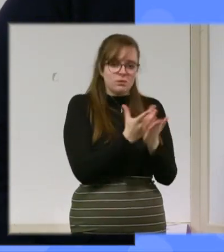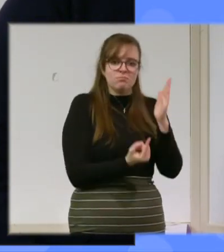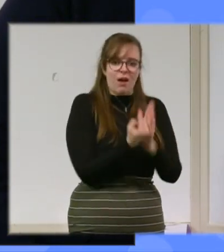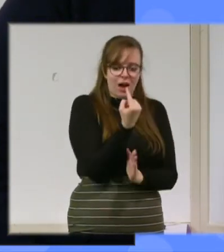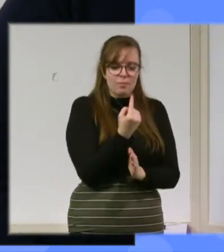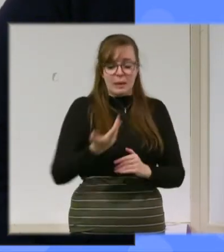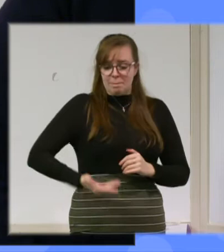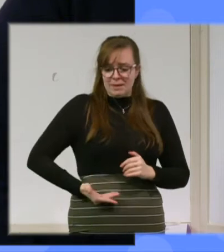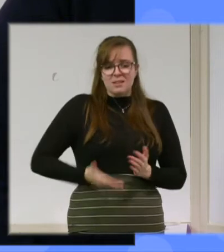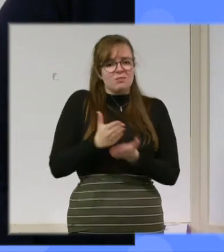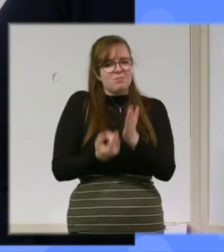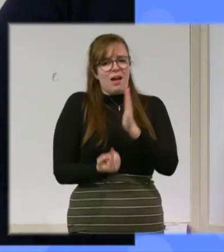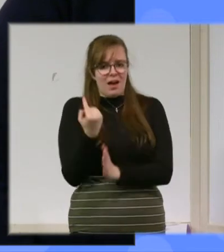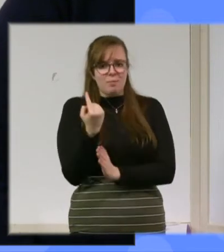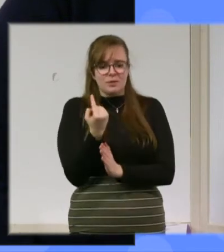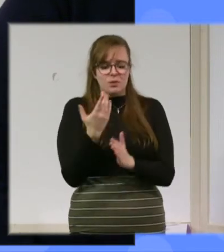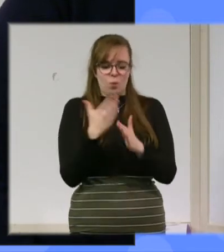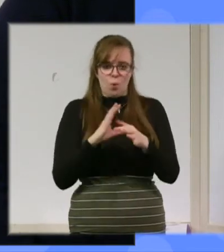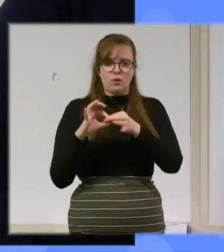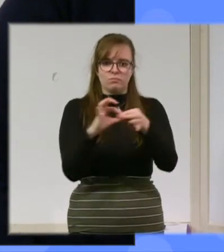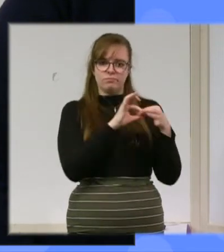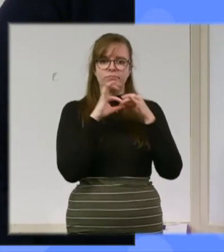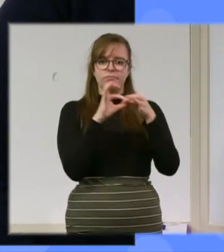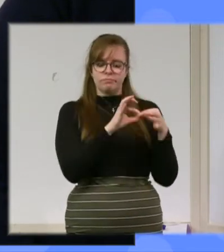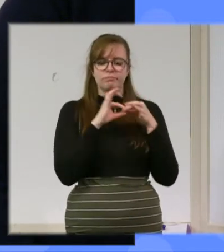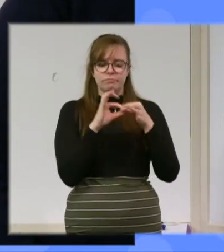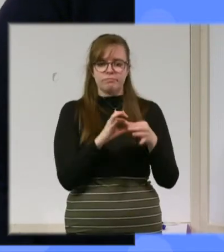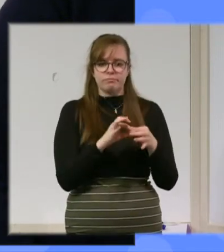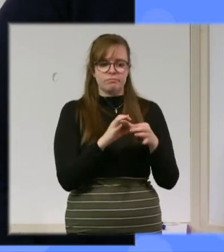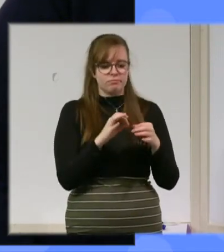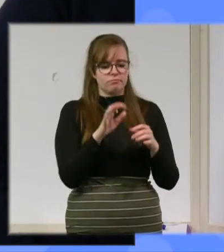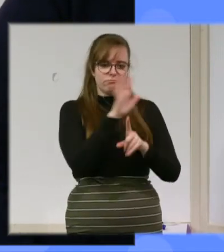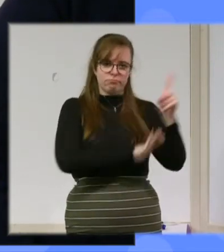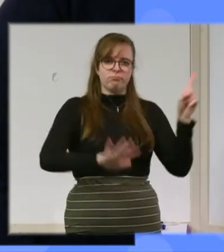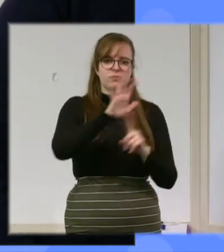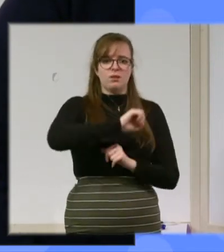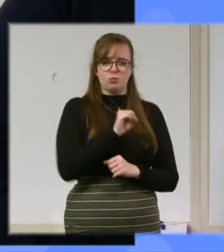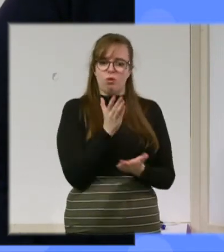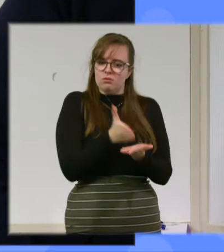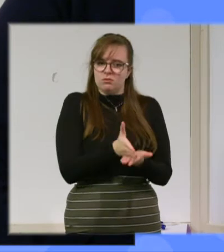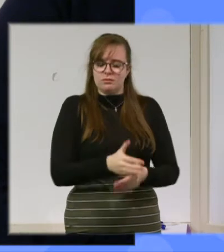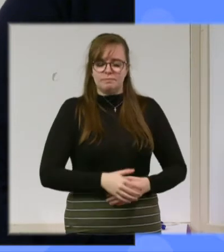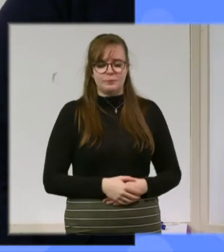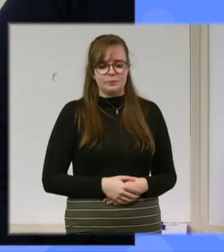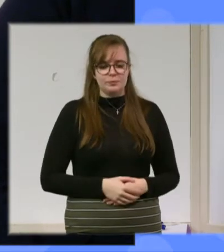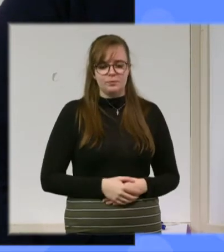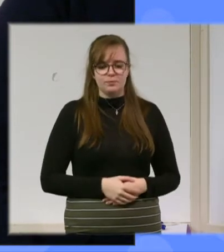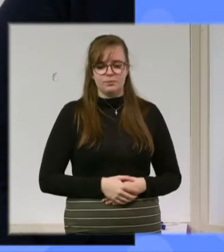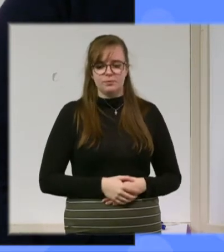businesses the way into some blades of the country but what's been really